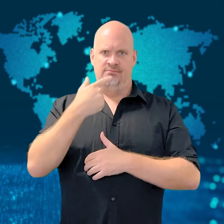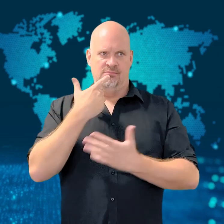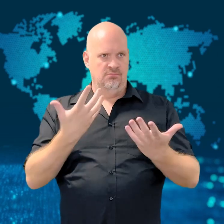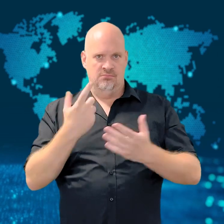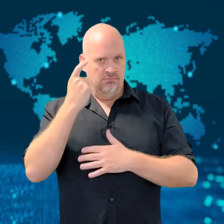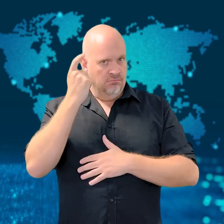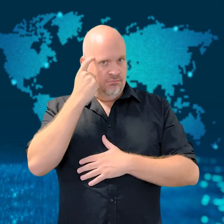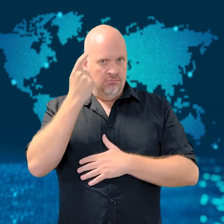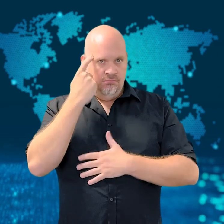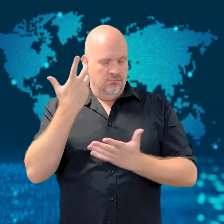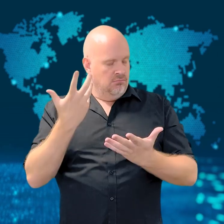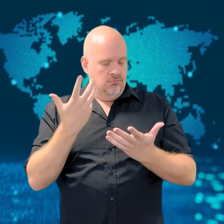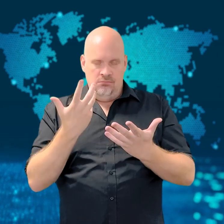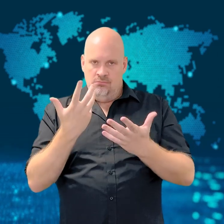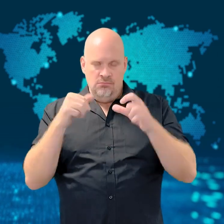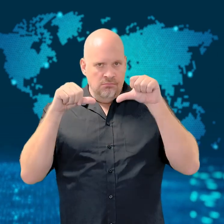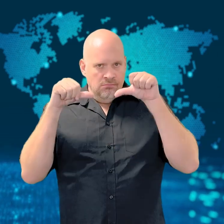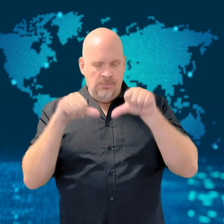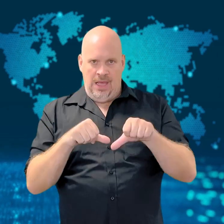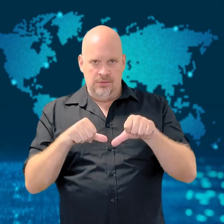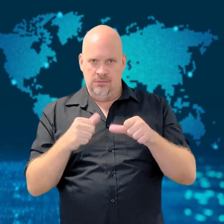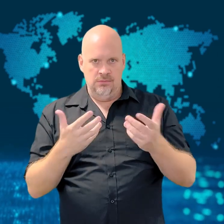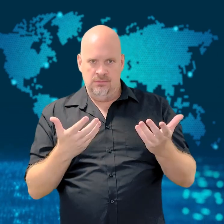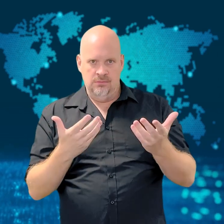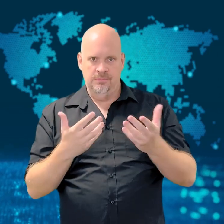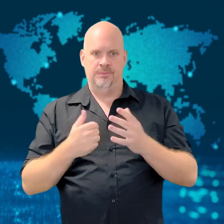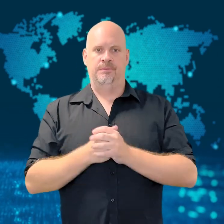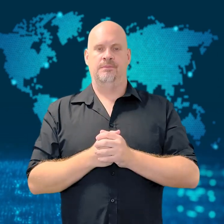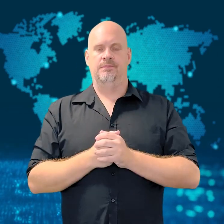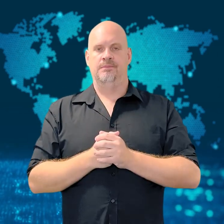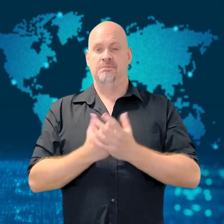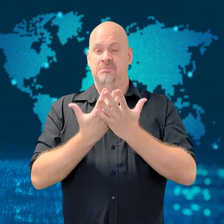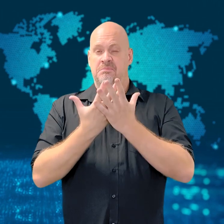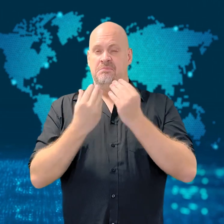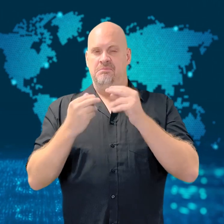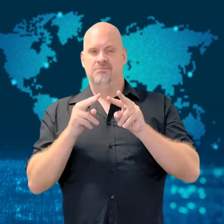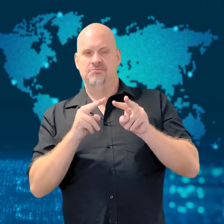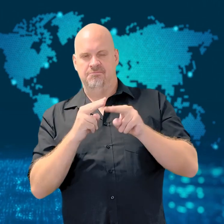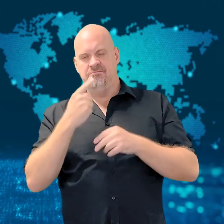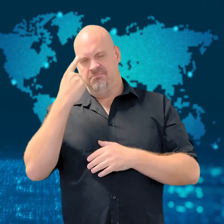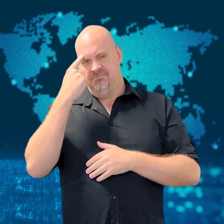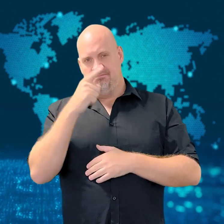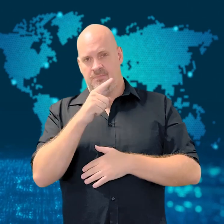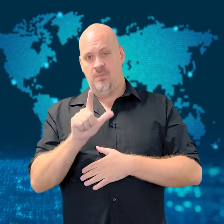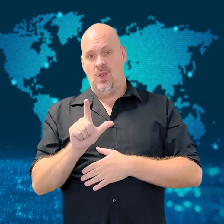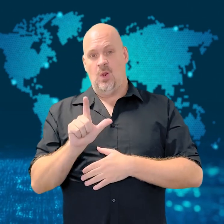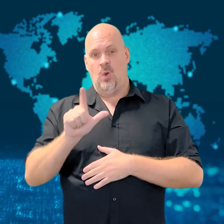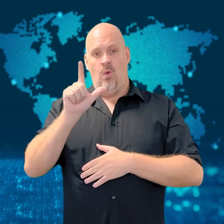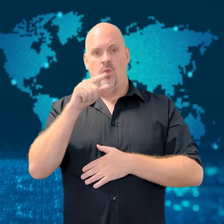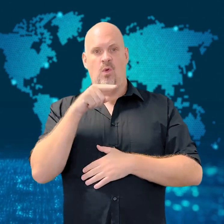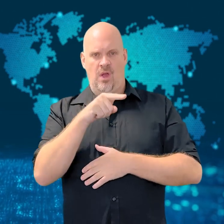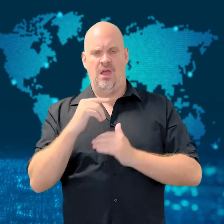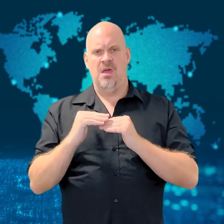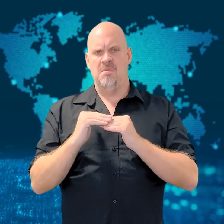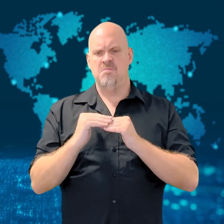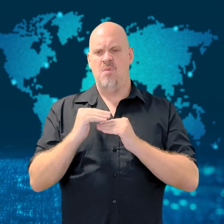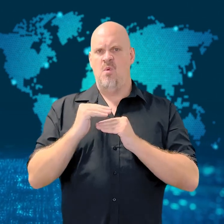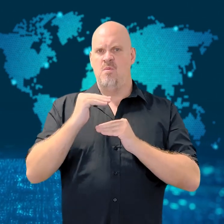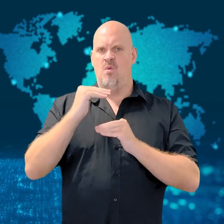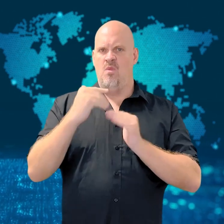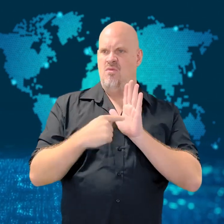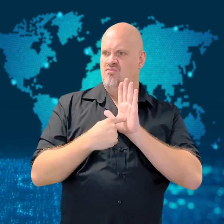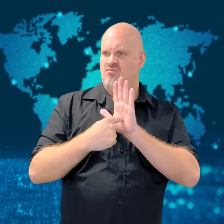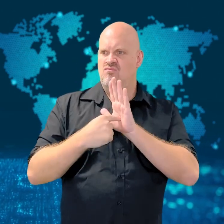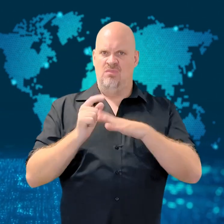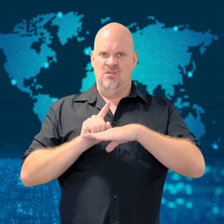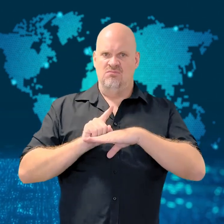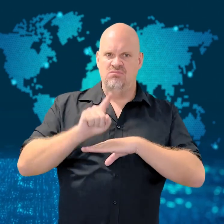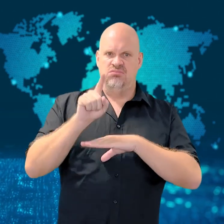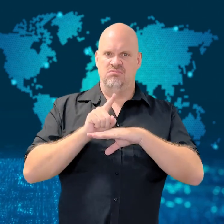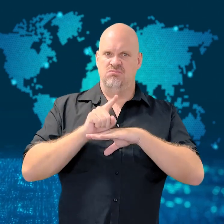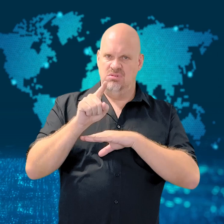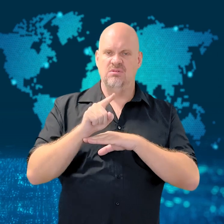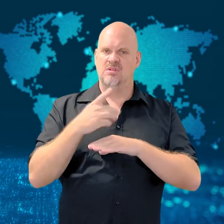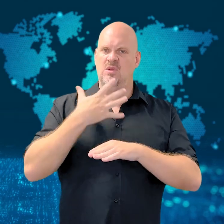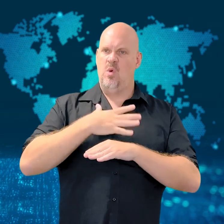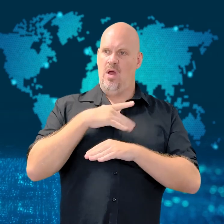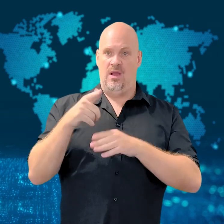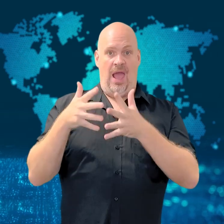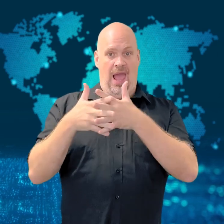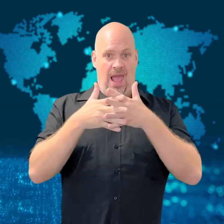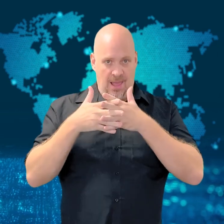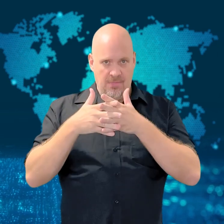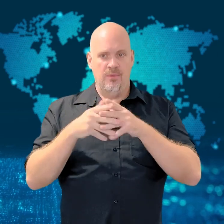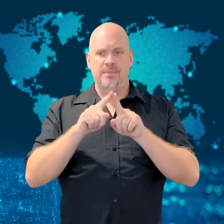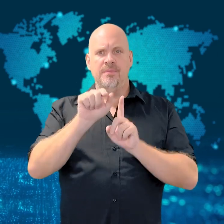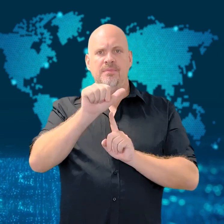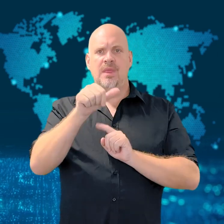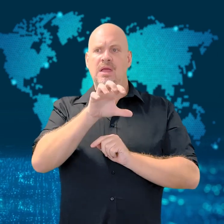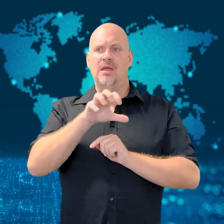Many believe North Korea is escalating its nuclear weapons ambitions to force the US